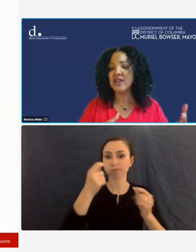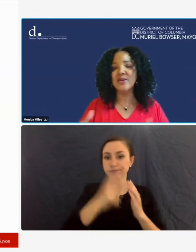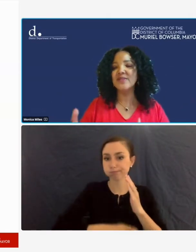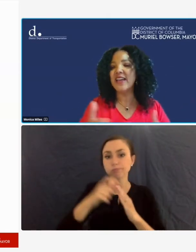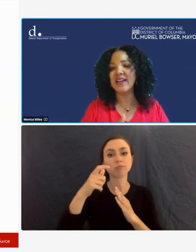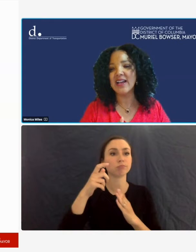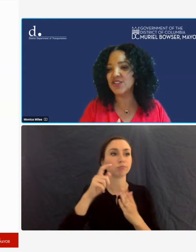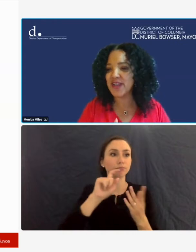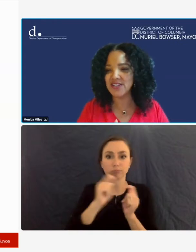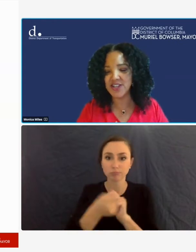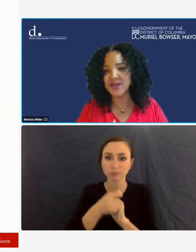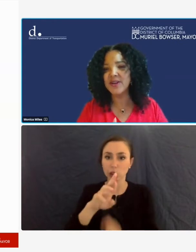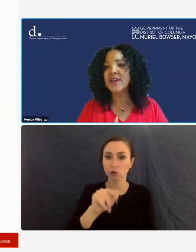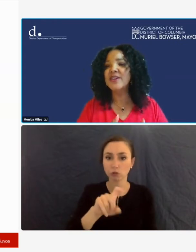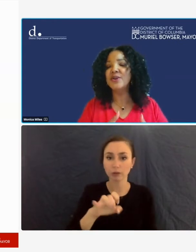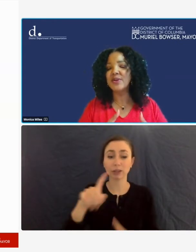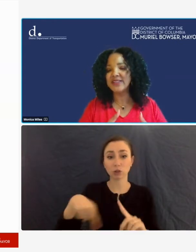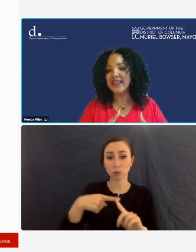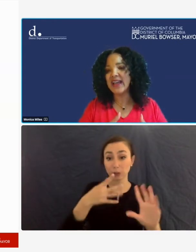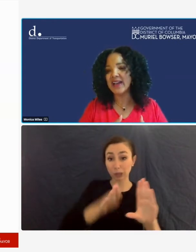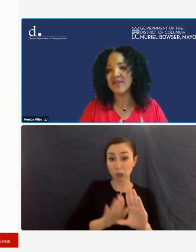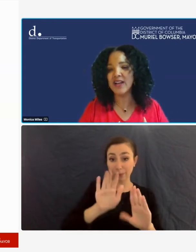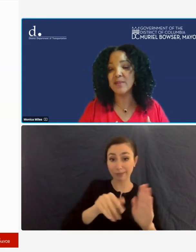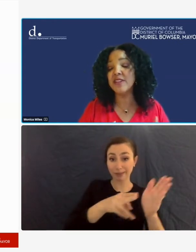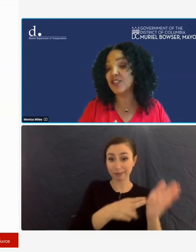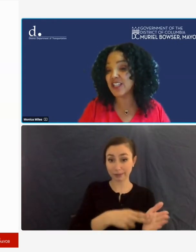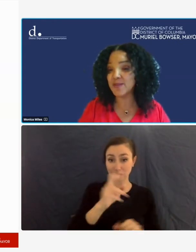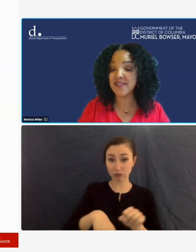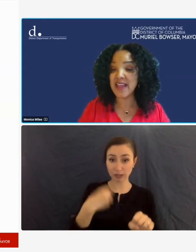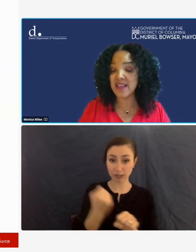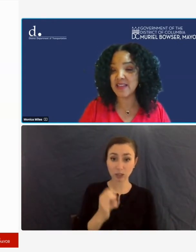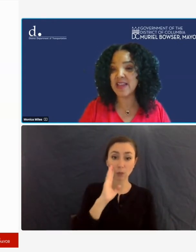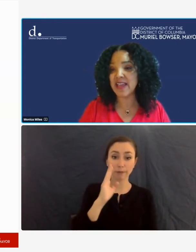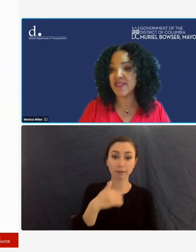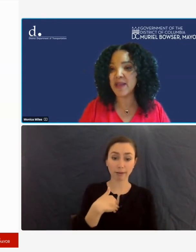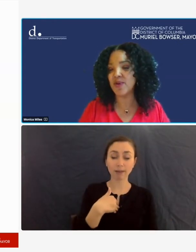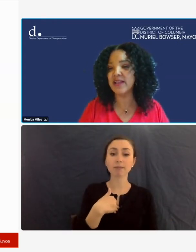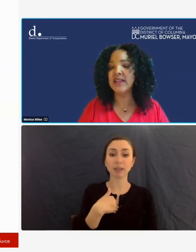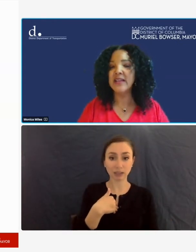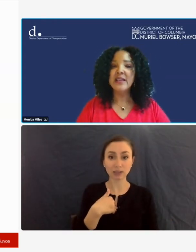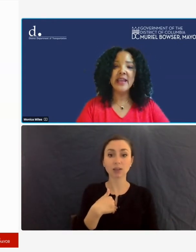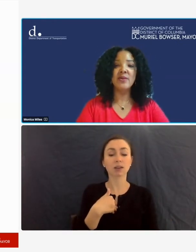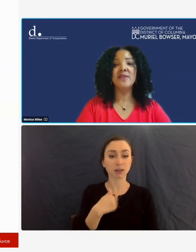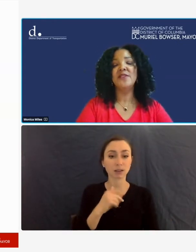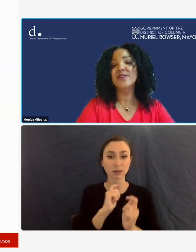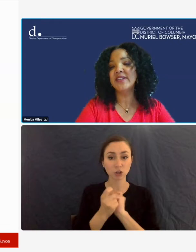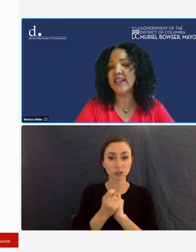of that contract year you're going to have the adjustment at at that point now if there's a case